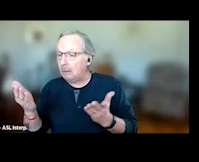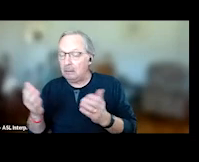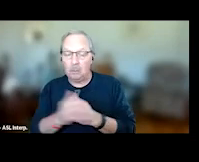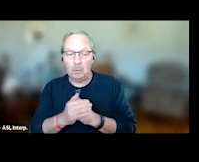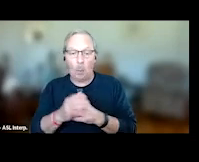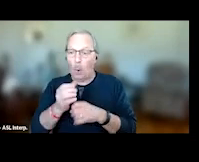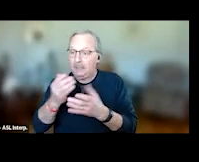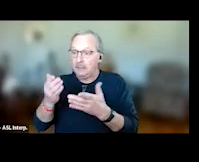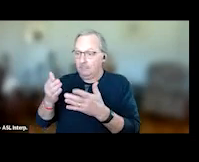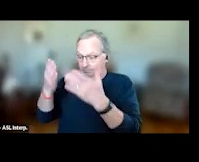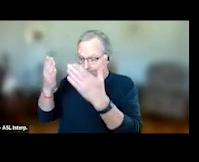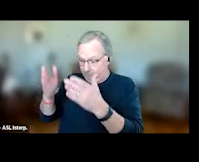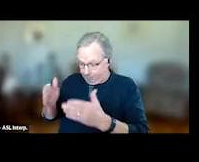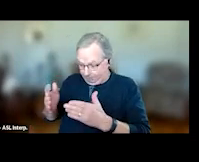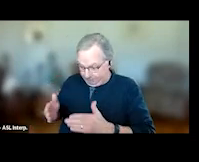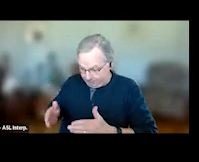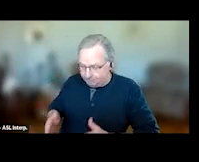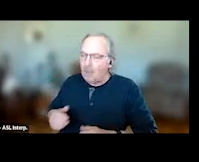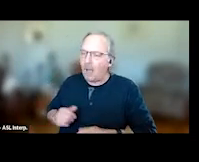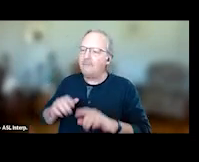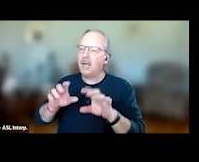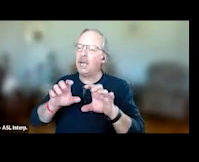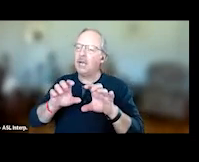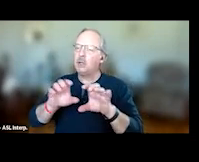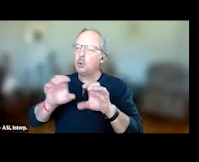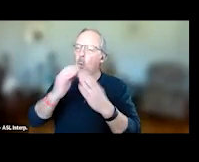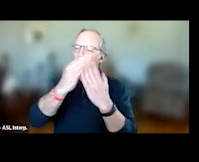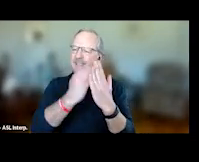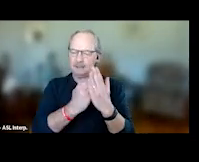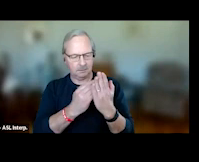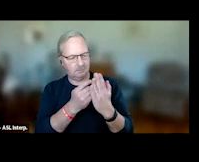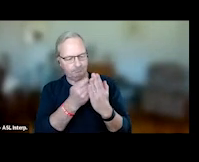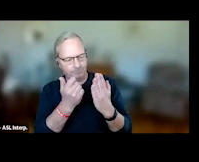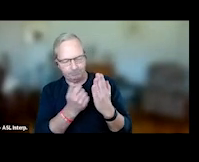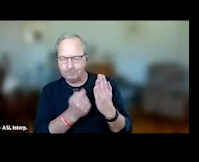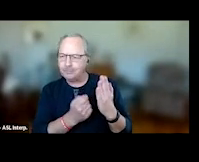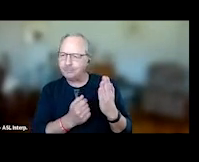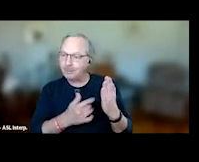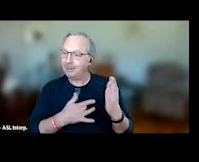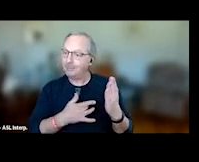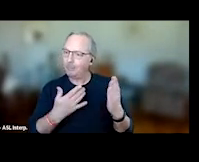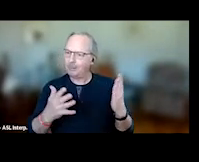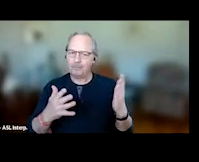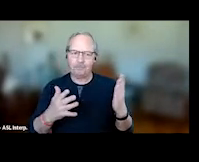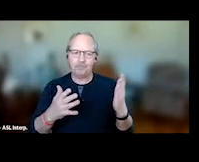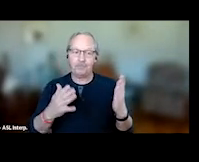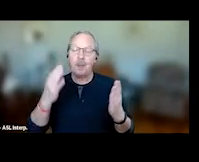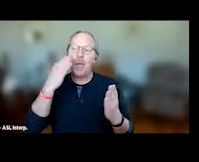Crossing off things on a to-do list is incredibly rewarding. Cope ahead. If you know something is coming up that's gonna